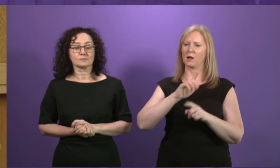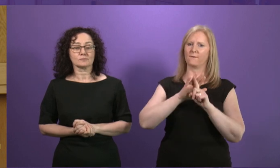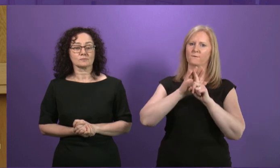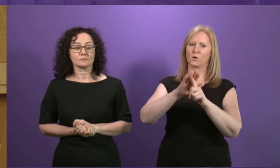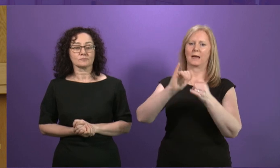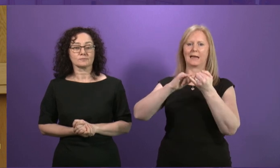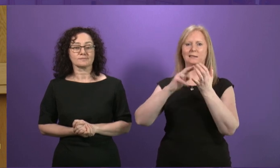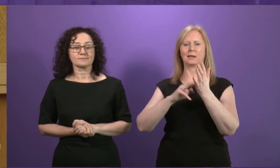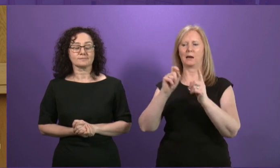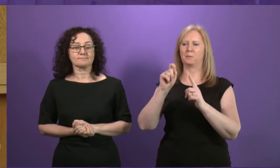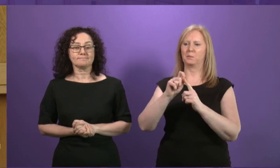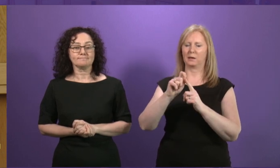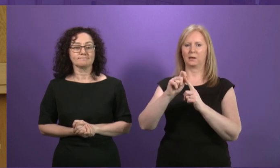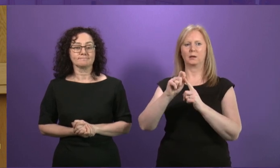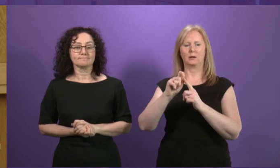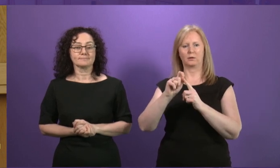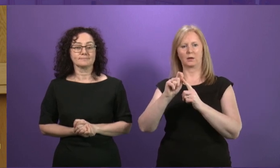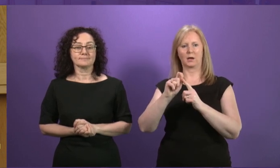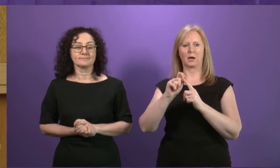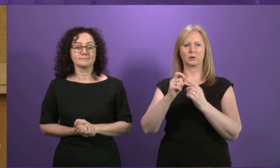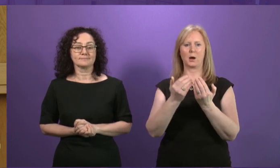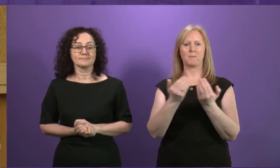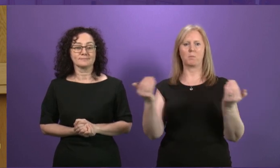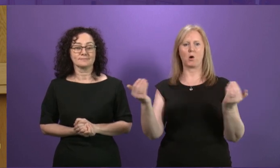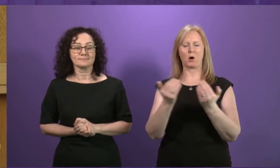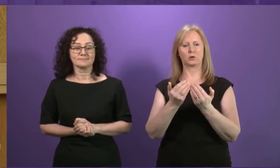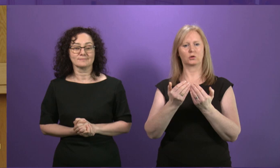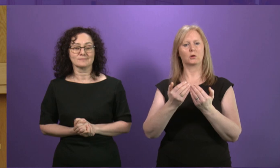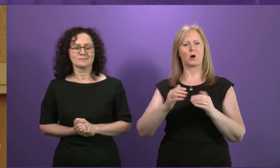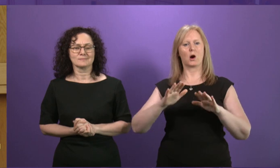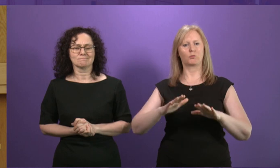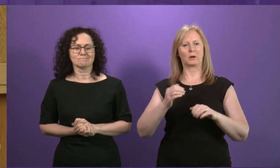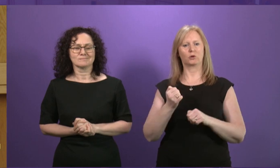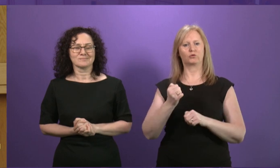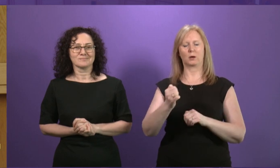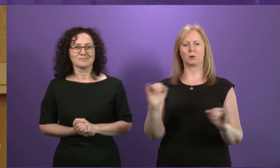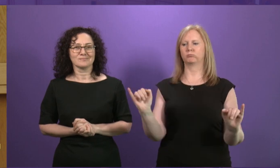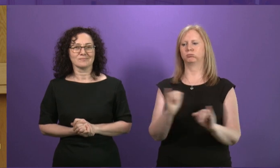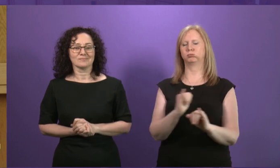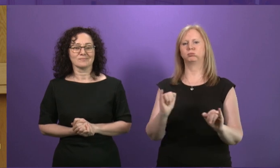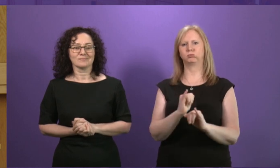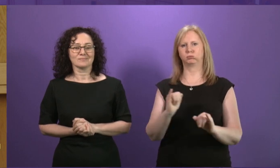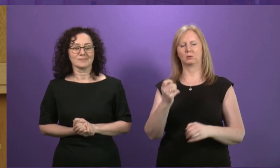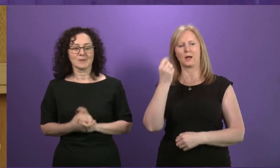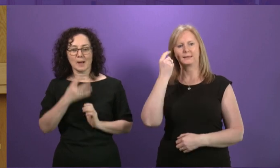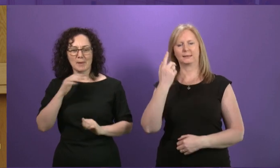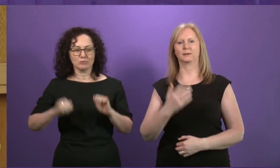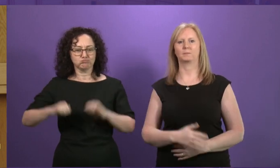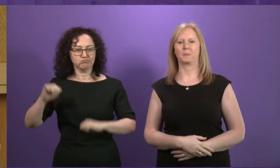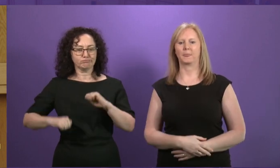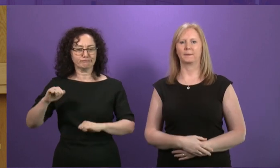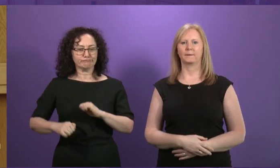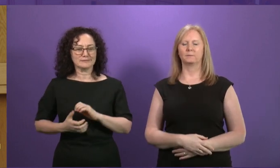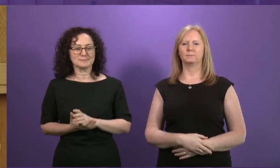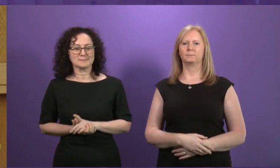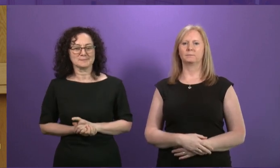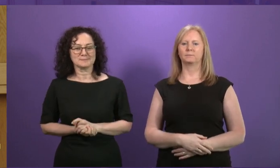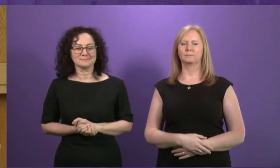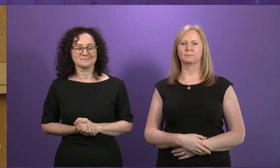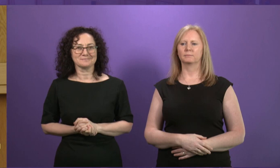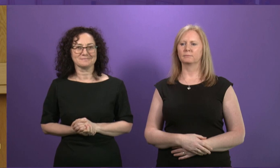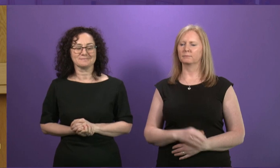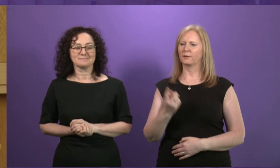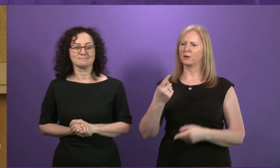concede that erecting a border on Britain’s railways is a dreadful idea.